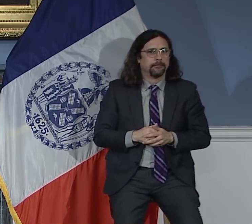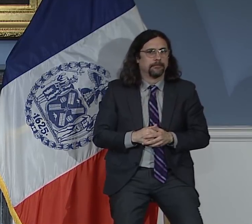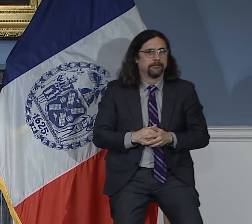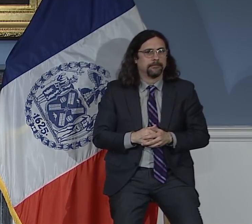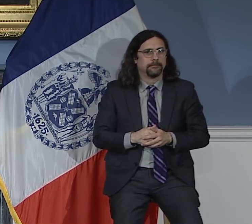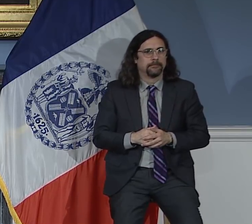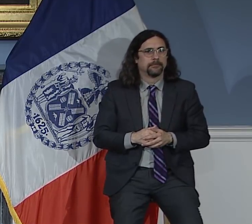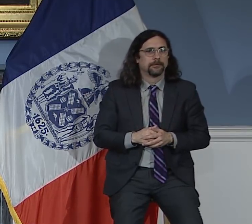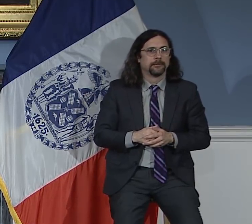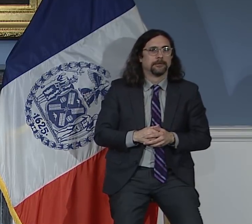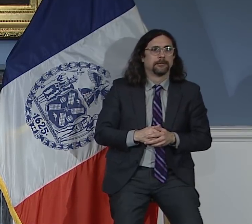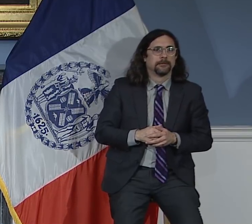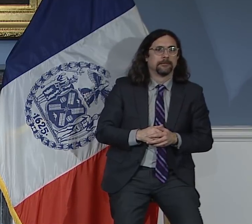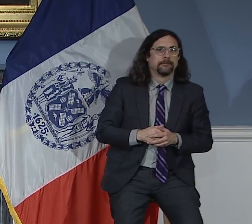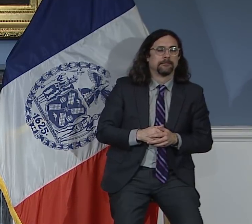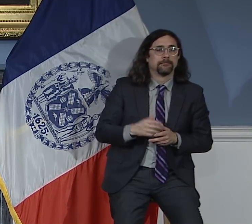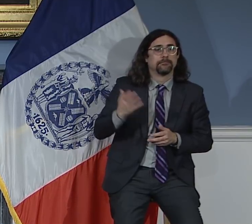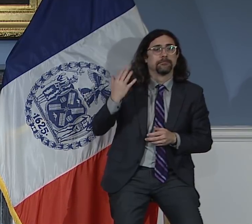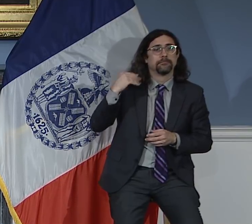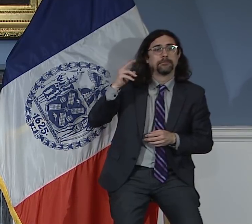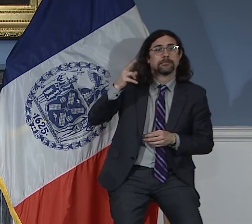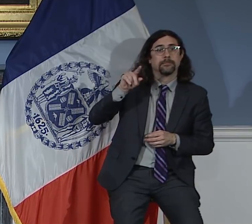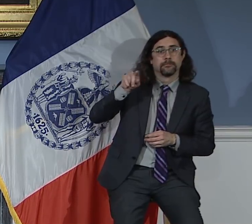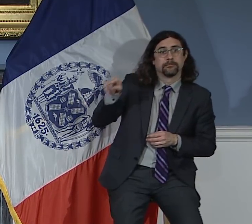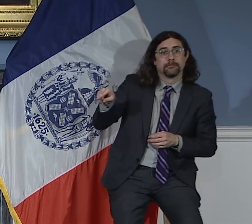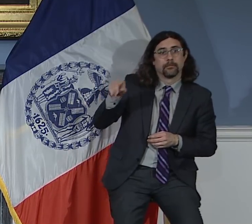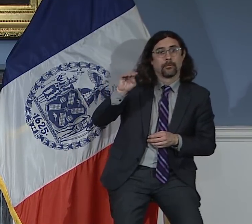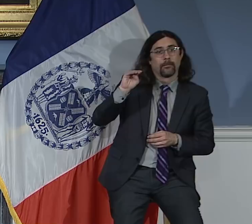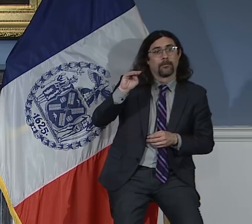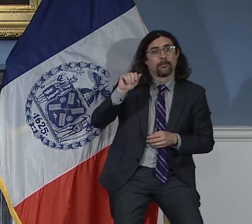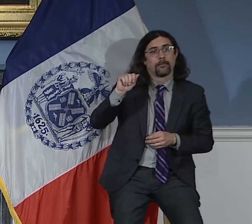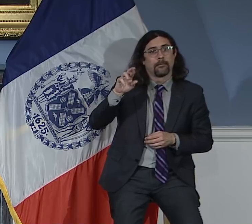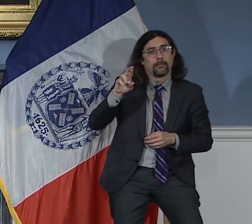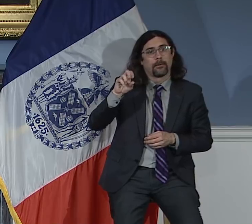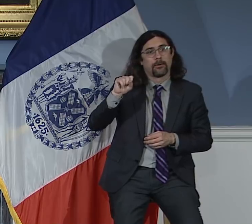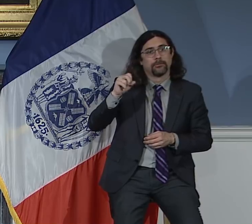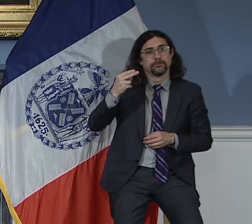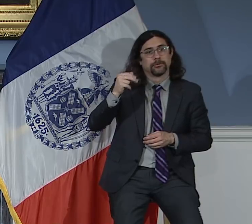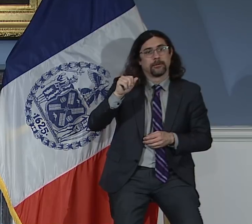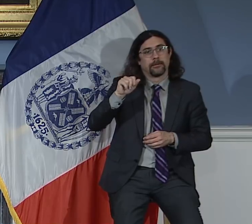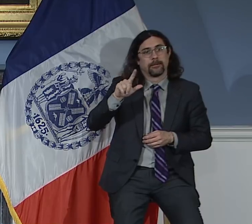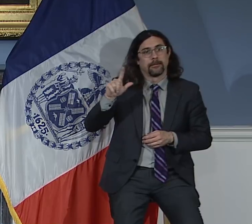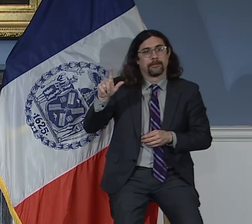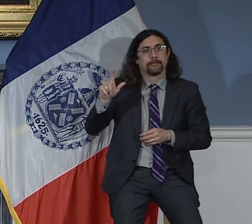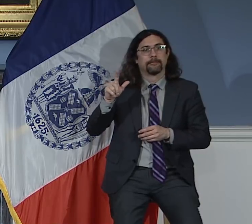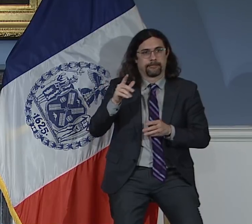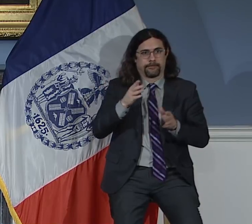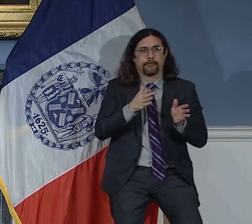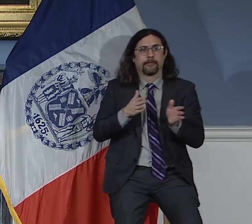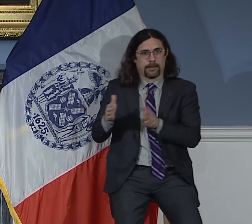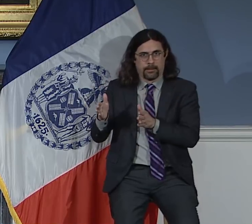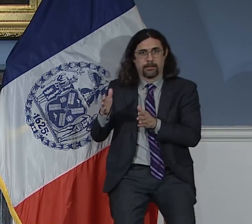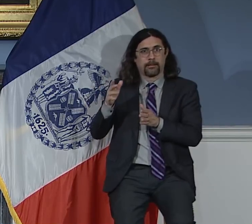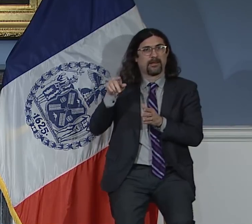MARSHALL PLAN M A DETHE UNITED STATES THE ENVY OF THE WORLD AND TREMENDOUS GRATITUDE FOR OUR NATION ALL OVER THE GLEEB.